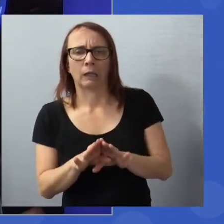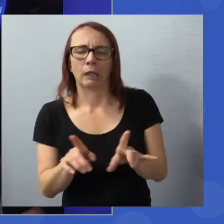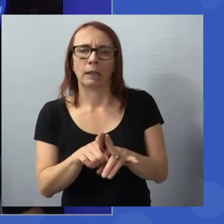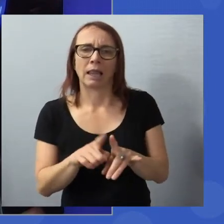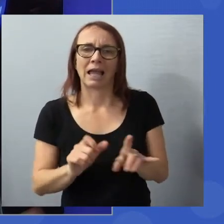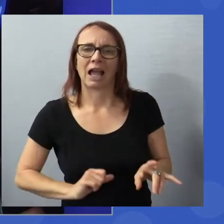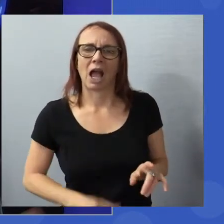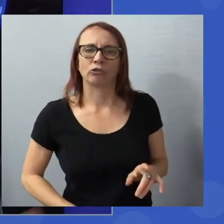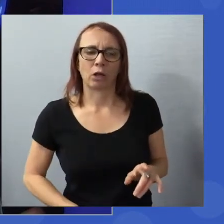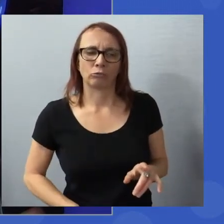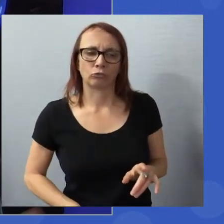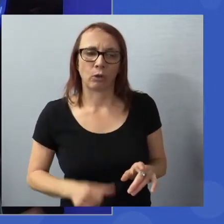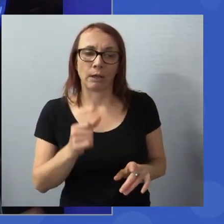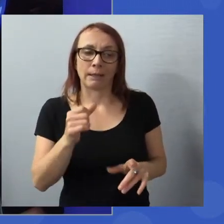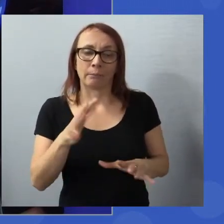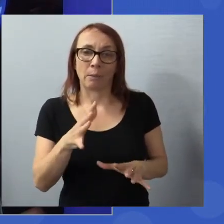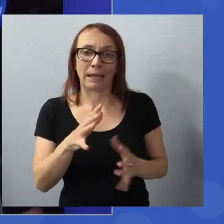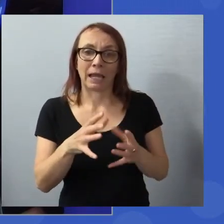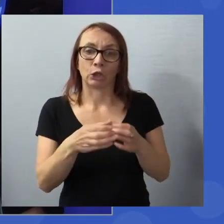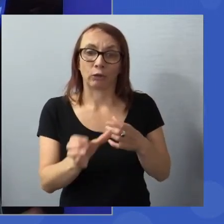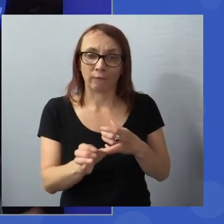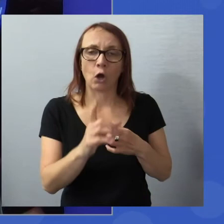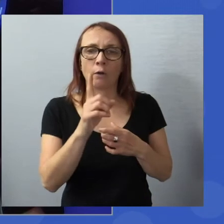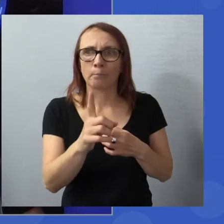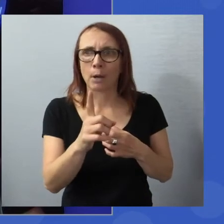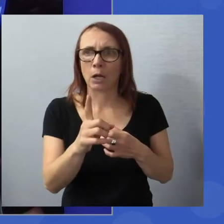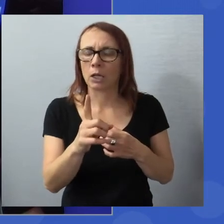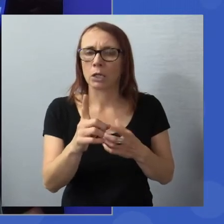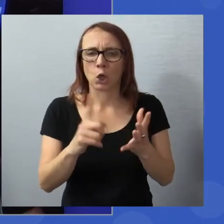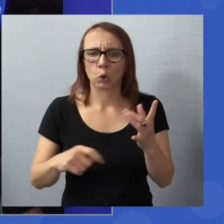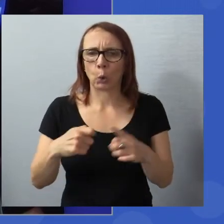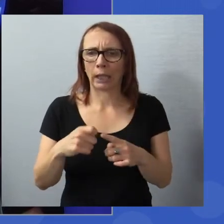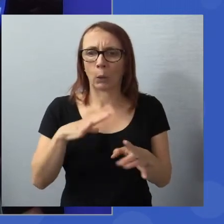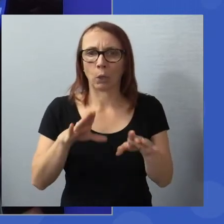be devolved but would it the shop the UK's internal market would it if you